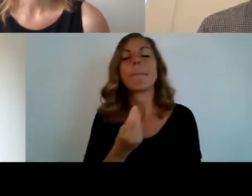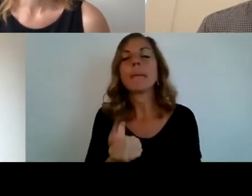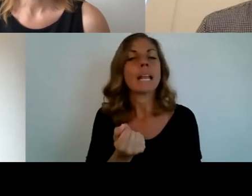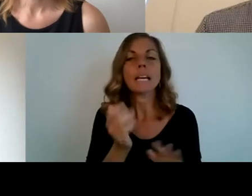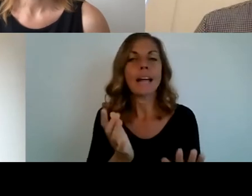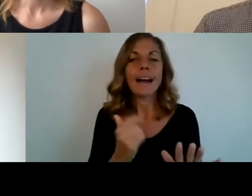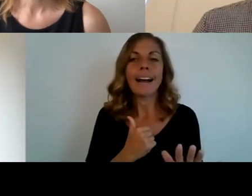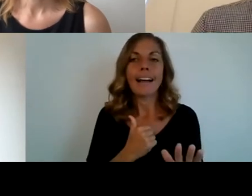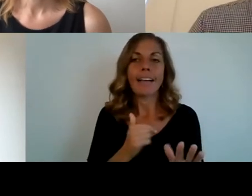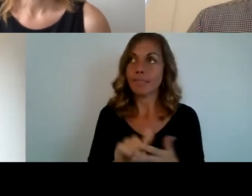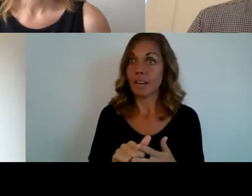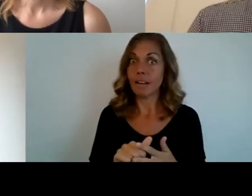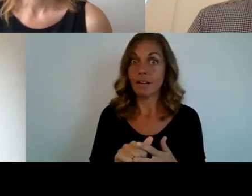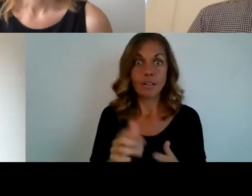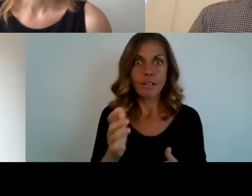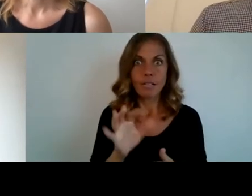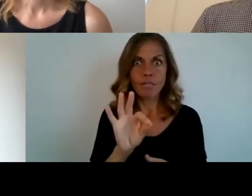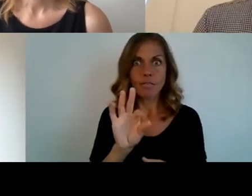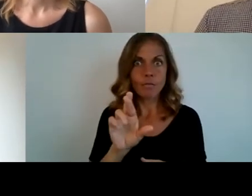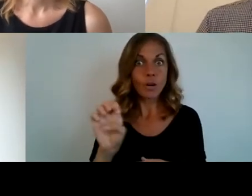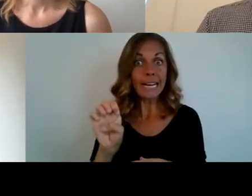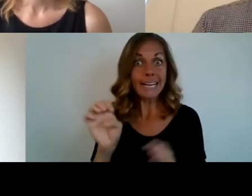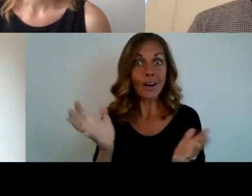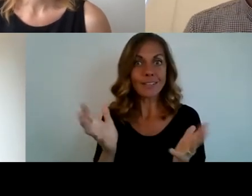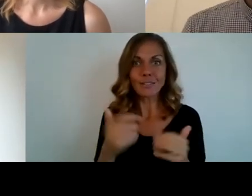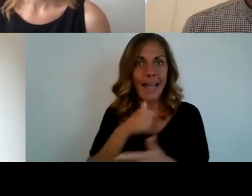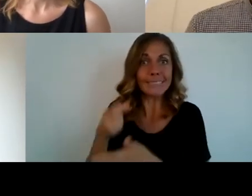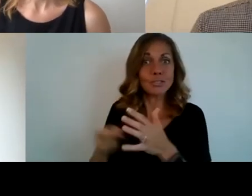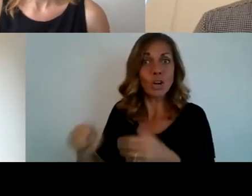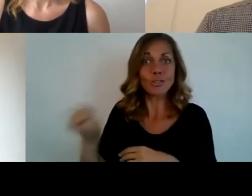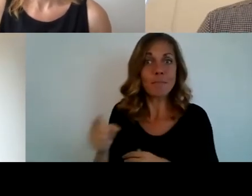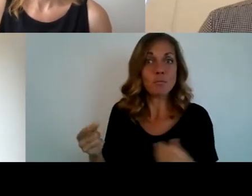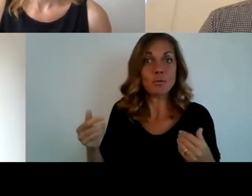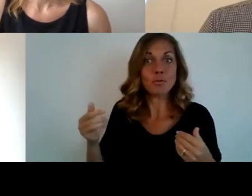was a free conversation. I didn't charge them anything for that.